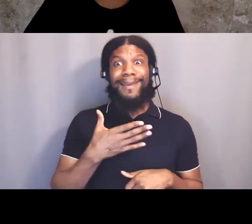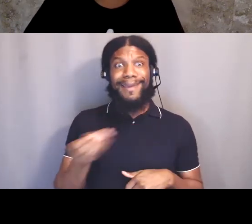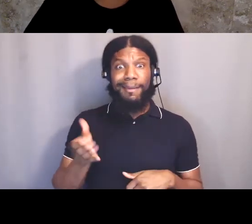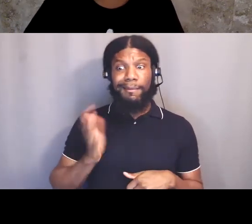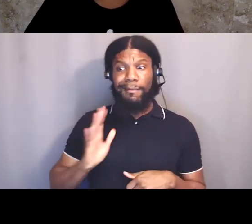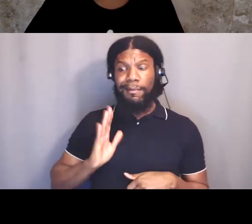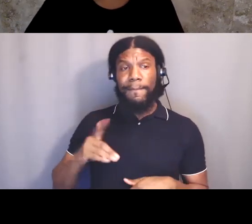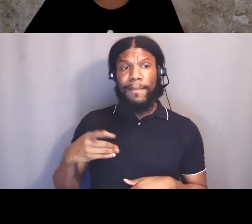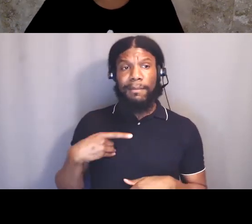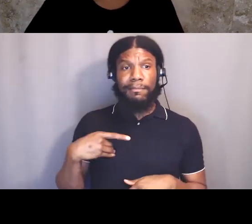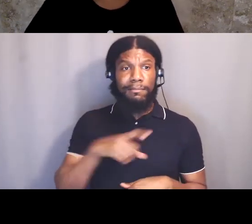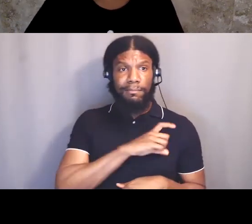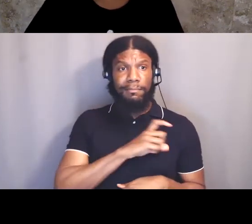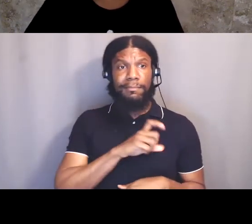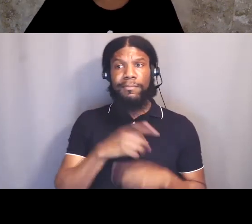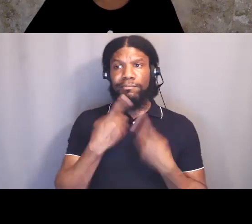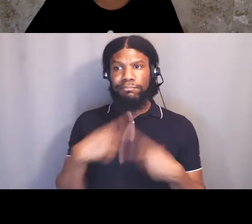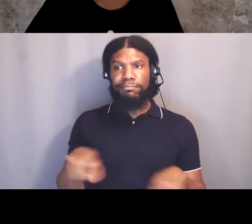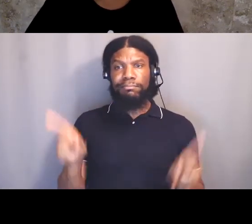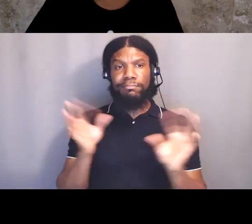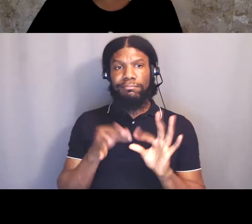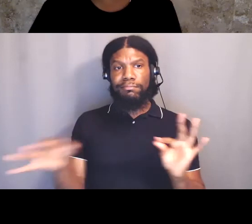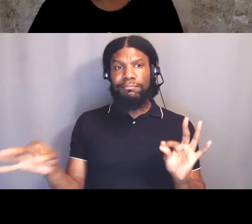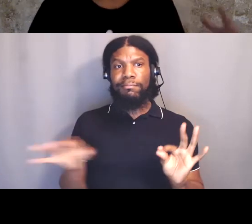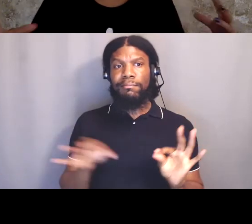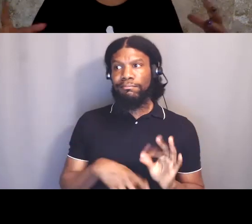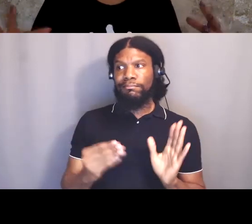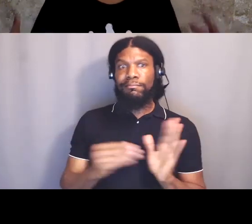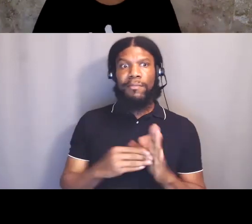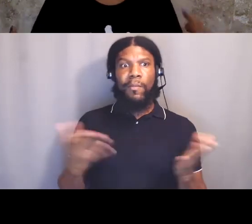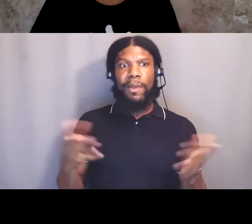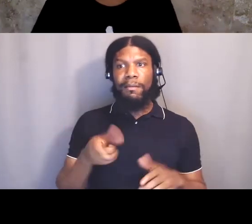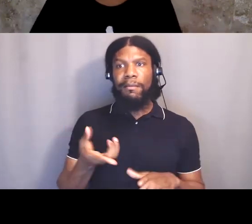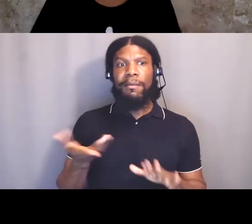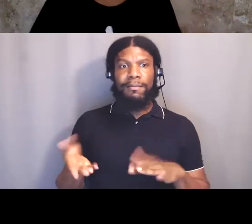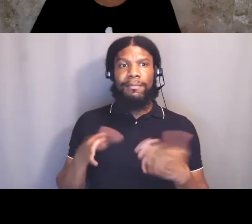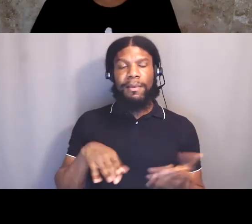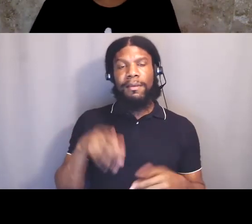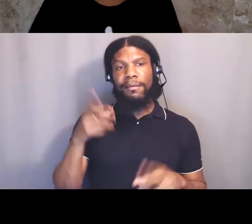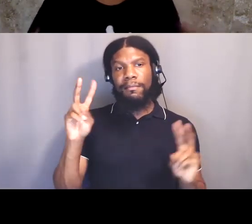saying that he died of medical complications. So the entire system, not only